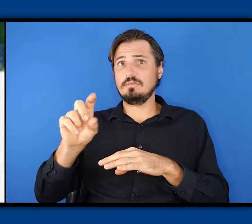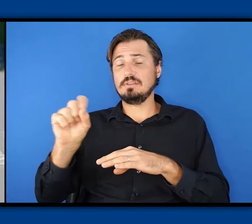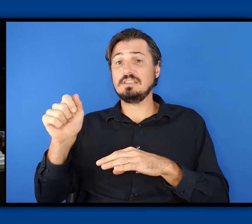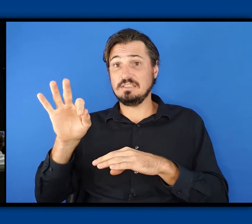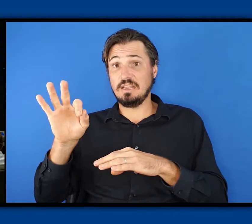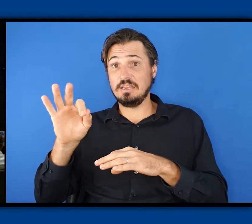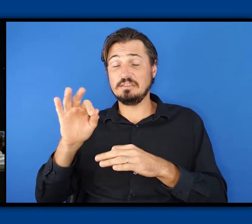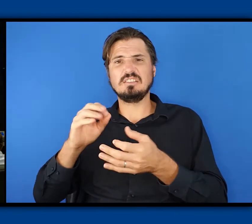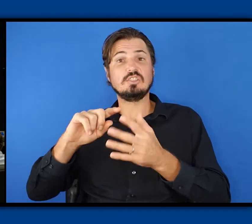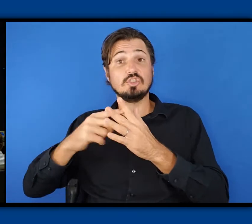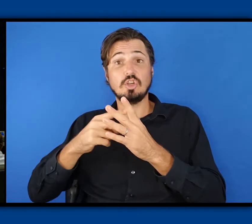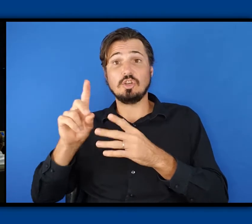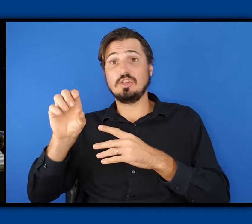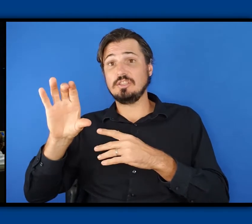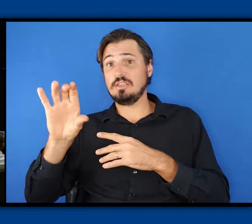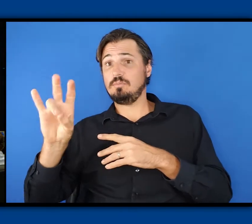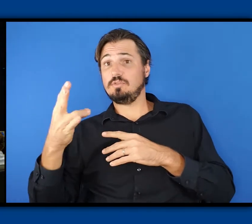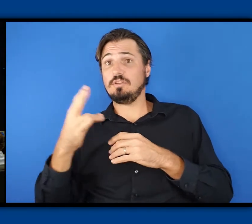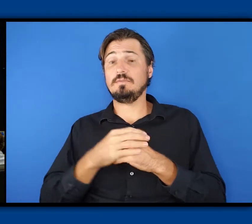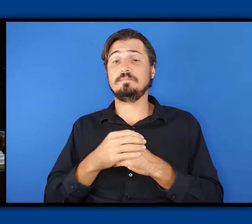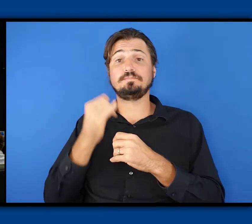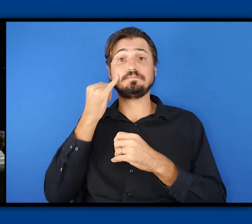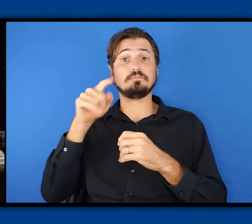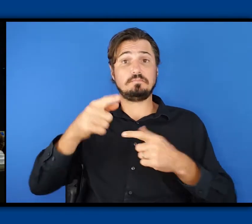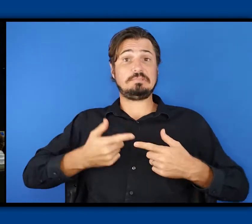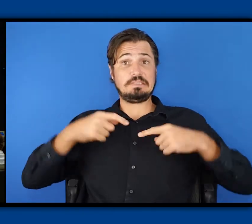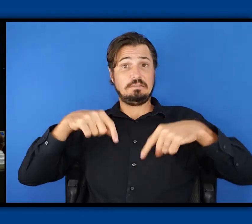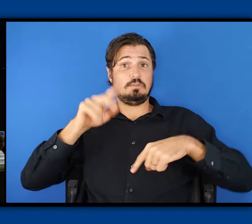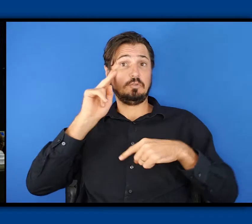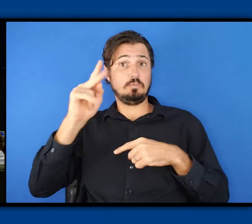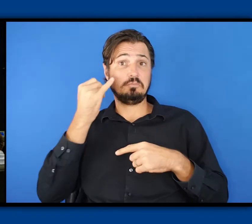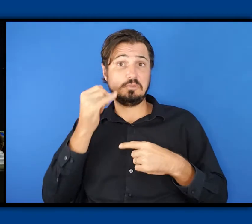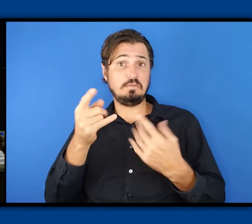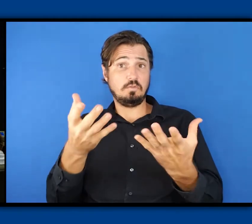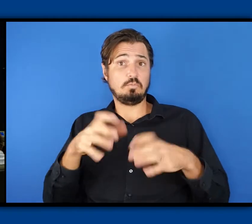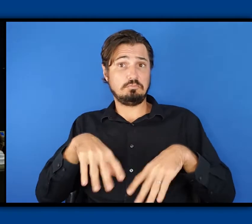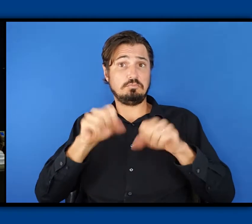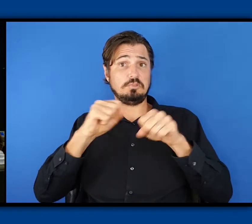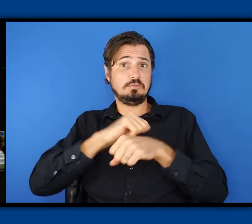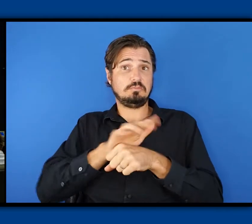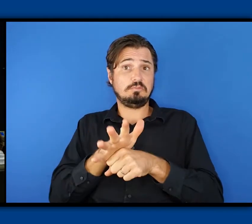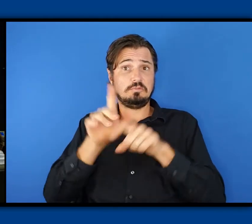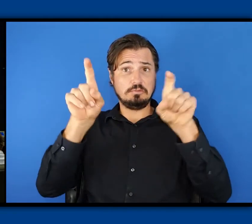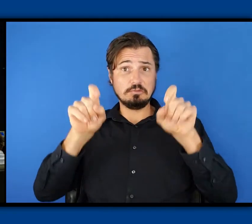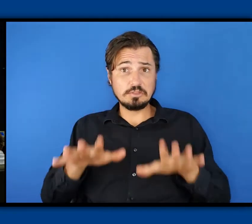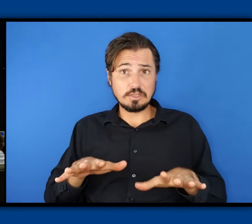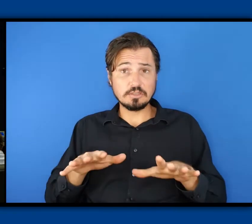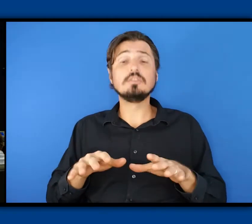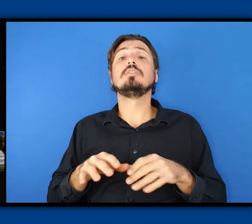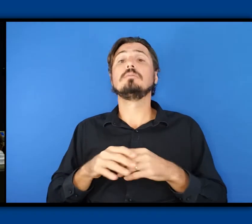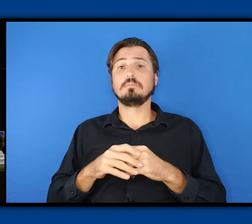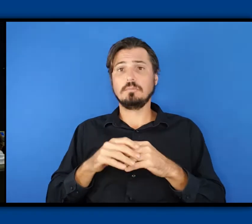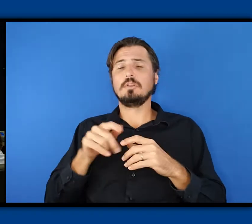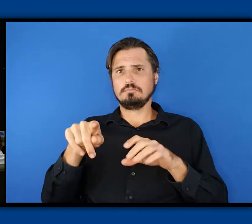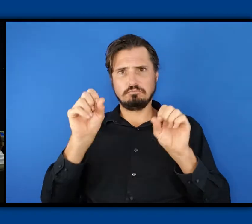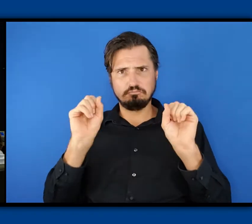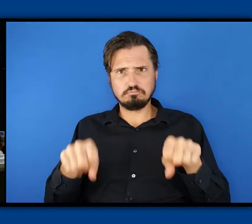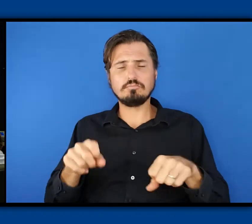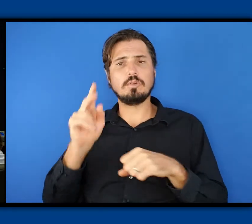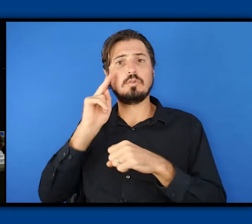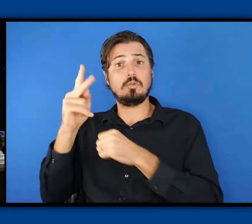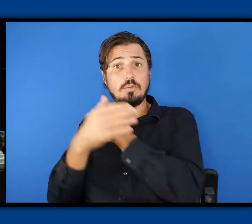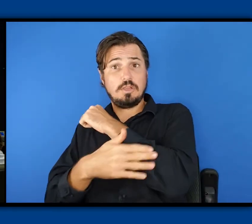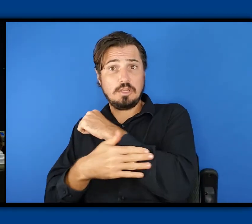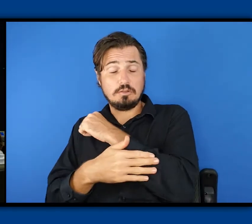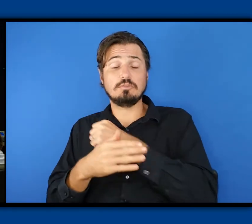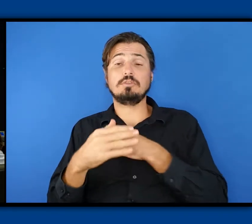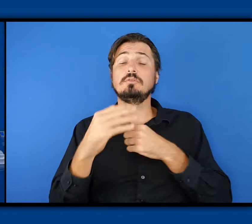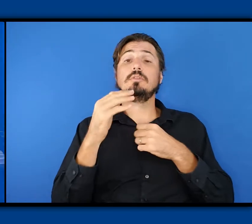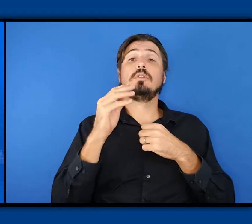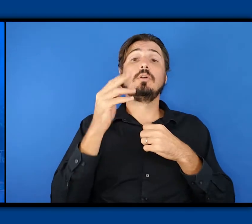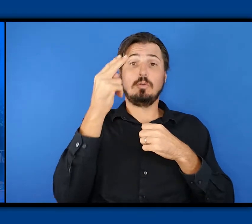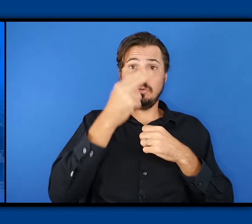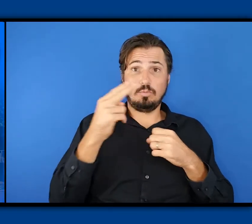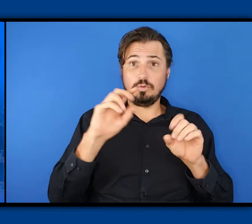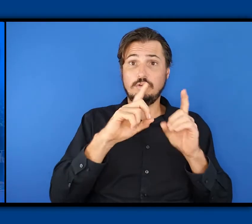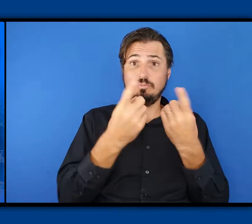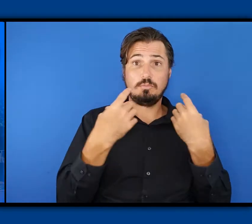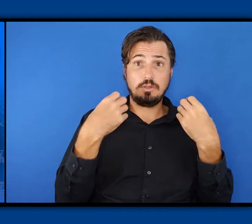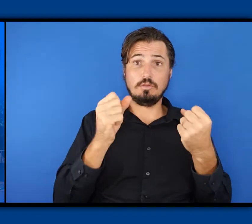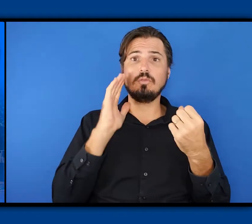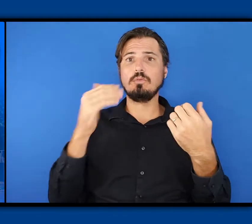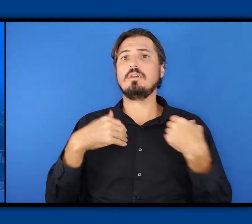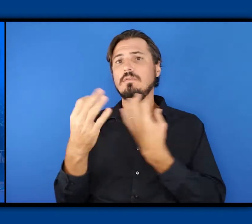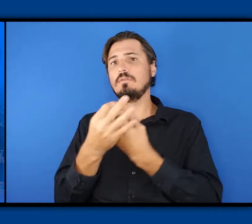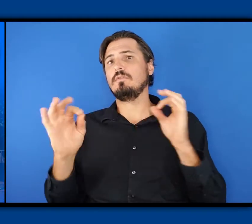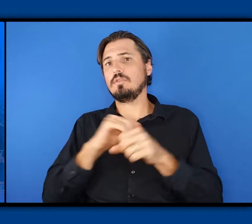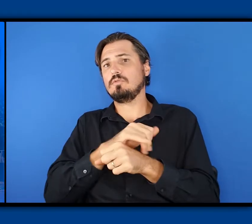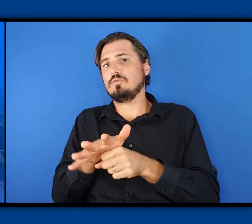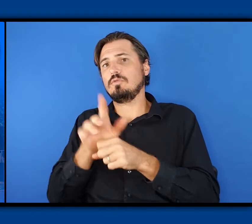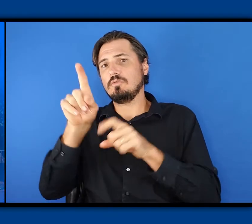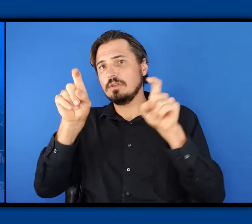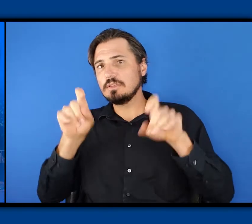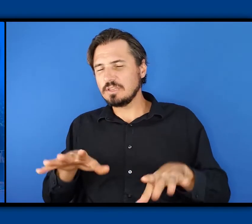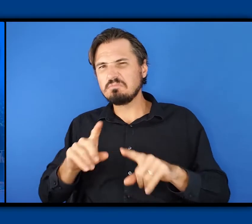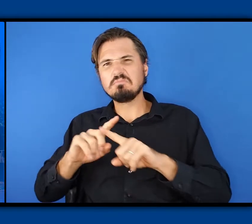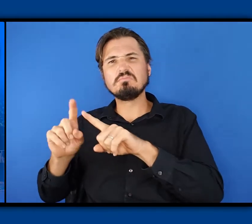If you are a Kaua`i resident interested in being tested for COVID-19, Kaua’i County and the Hawaii State Department of Health provide free COVID-19 testing at rotating sites every Sunday